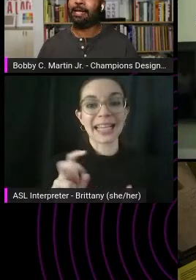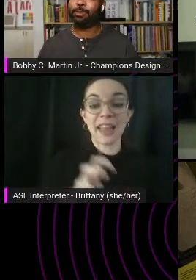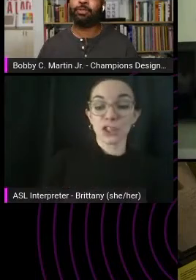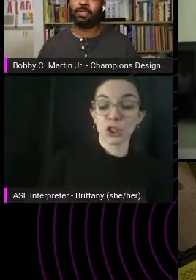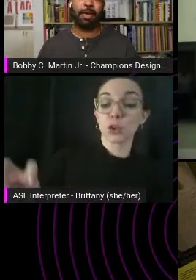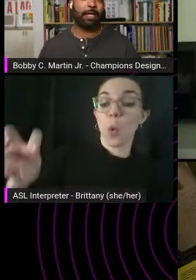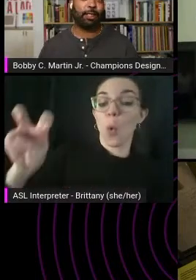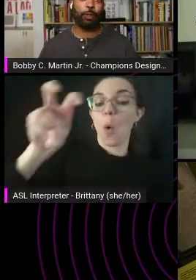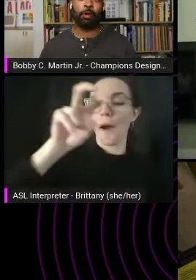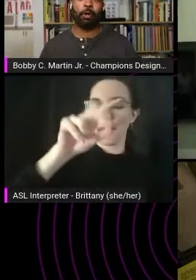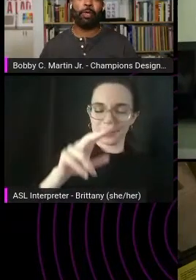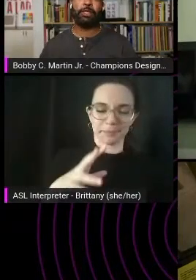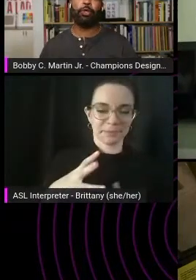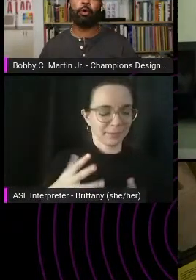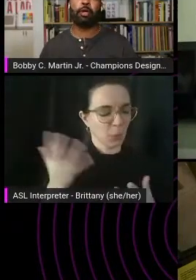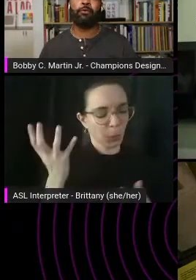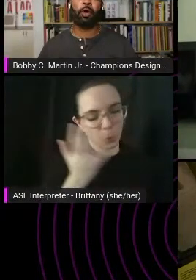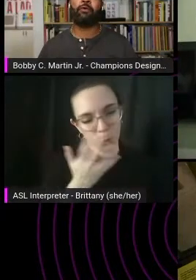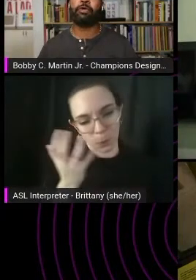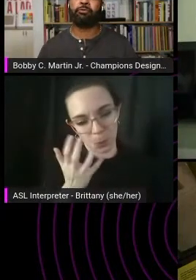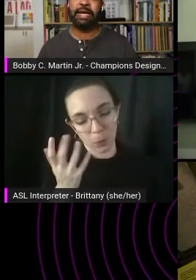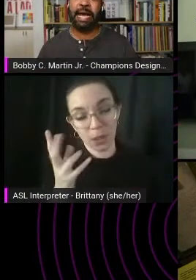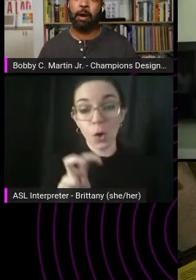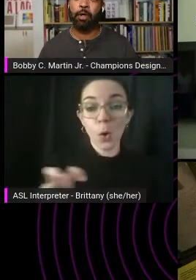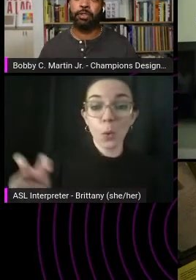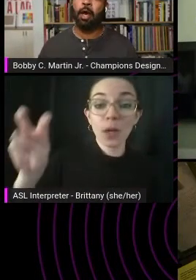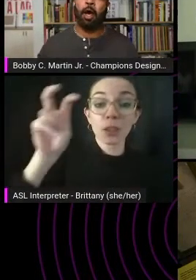And this was some kind of tour. We toured for over three hours.